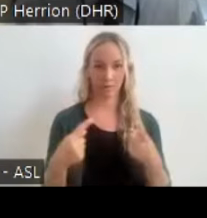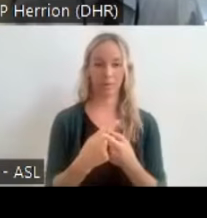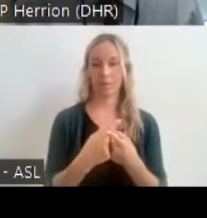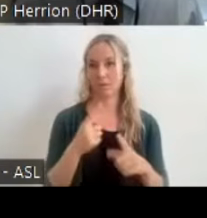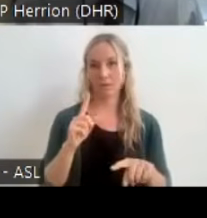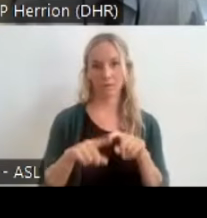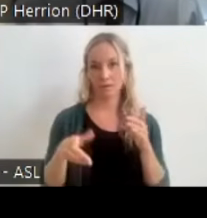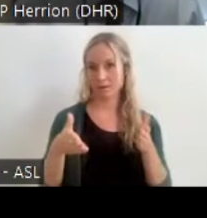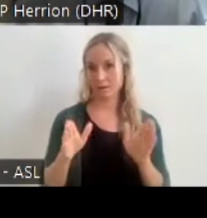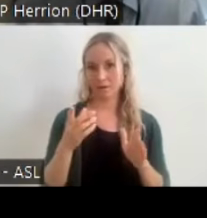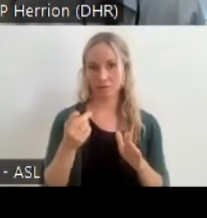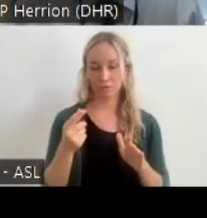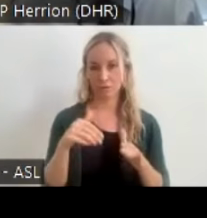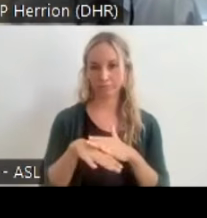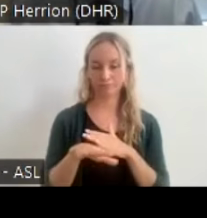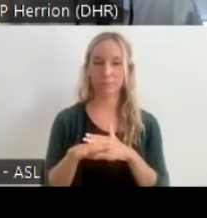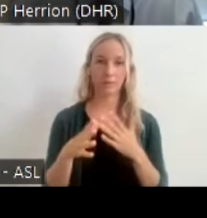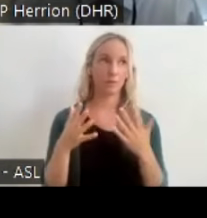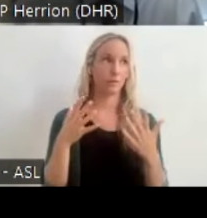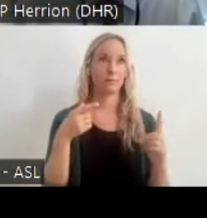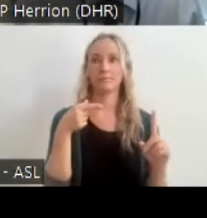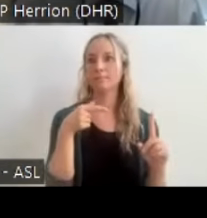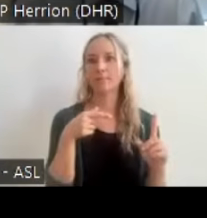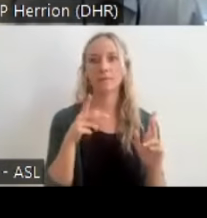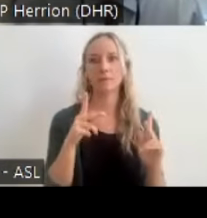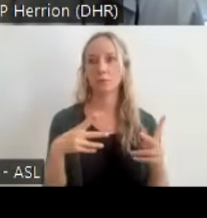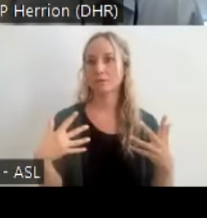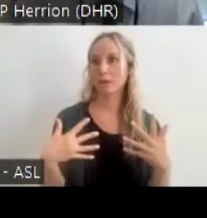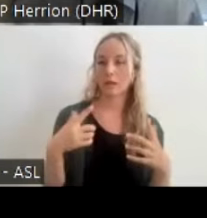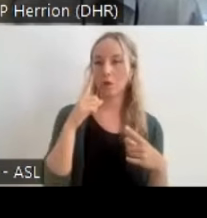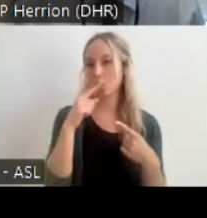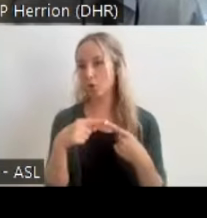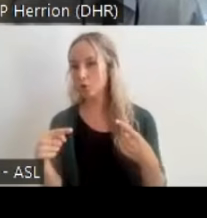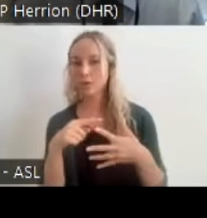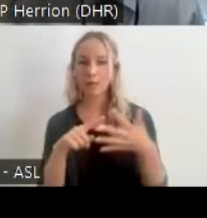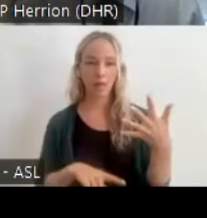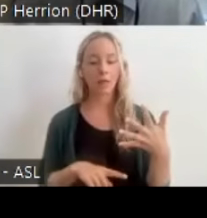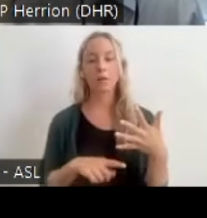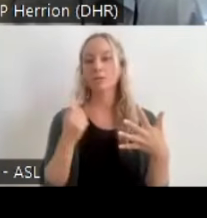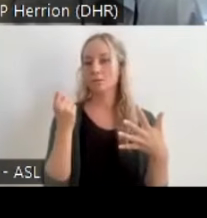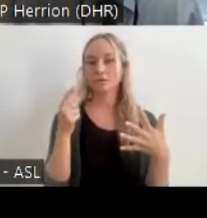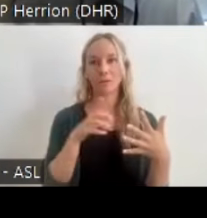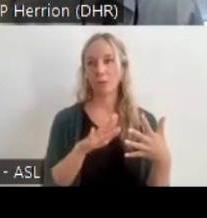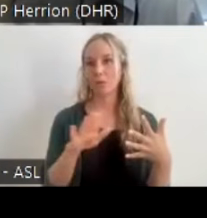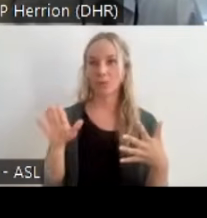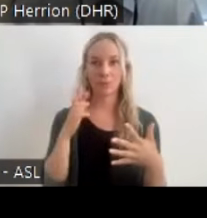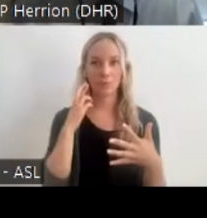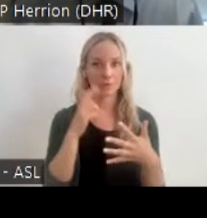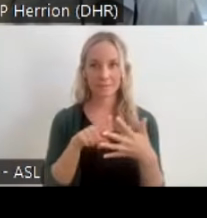refusing service to somebody who shows up with their service animal, Now, if the dog goes into the restaurant